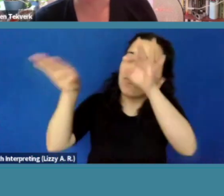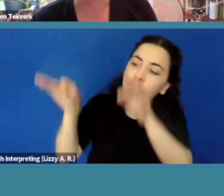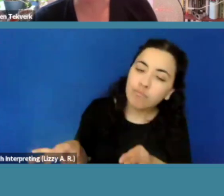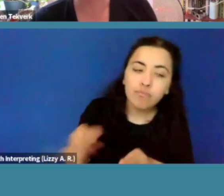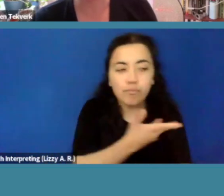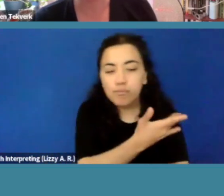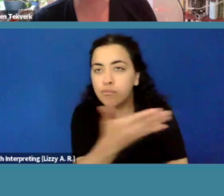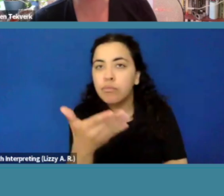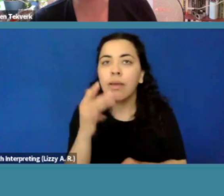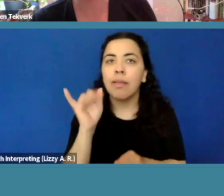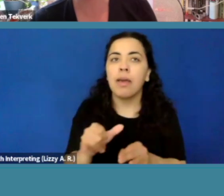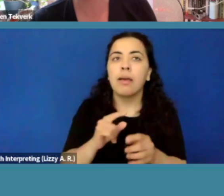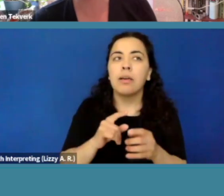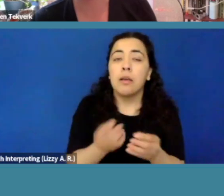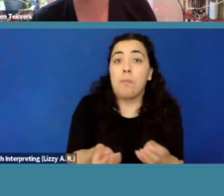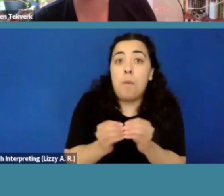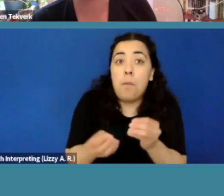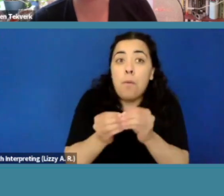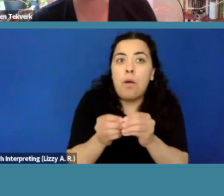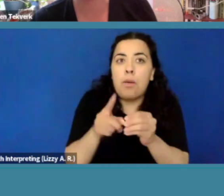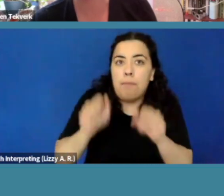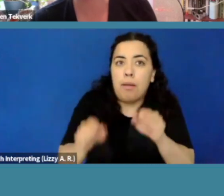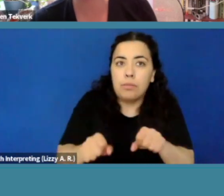And the more that you can train those interpreters